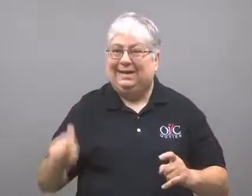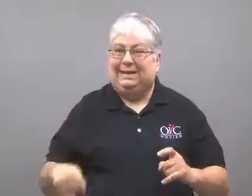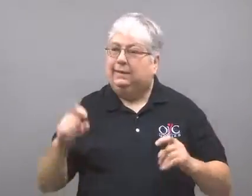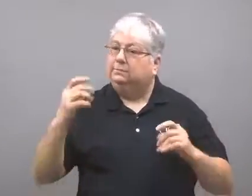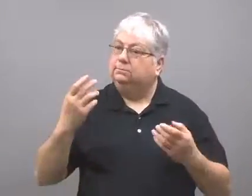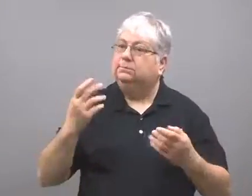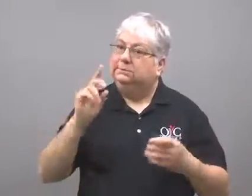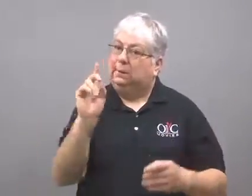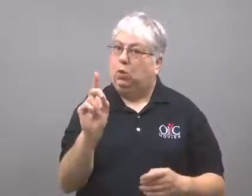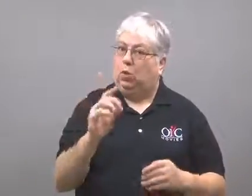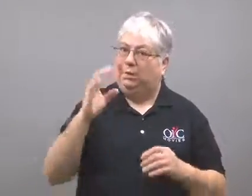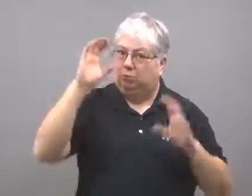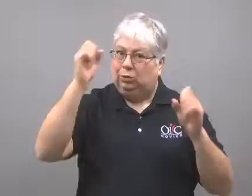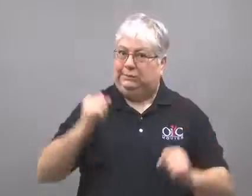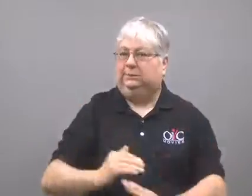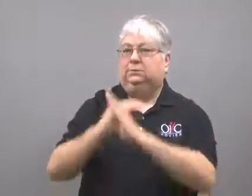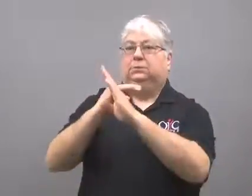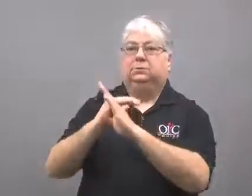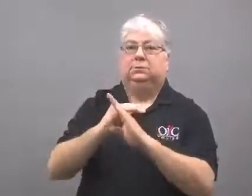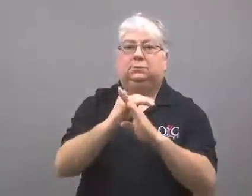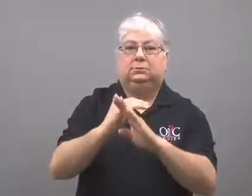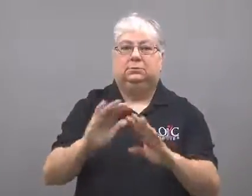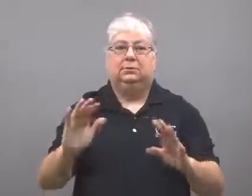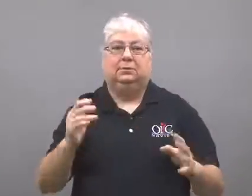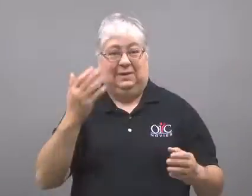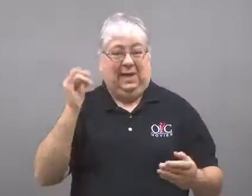A Democratic president is needed to counter this power.